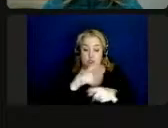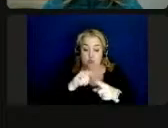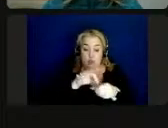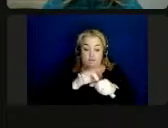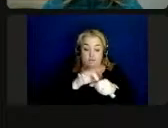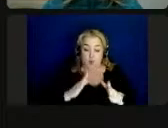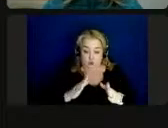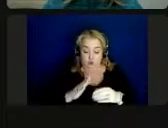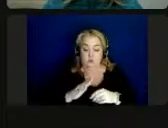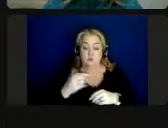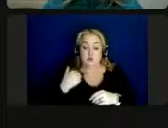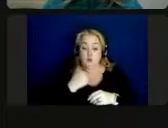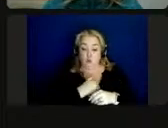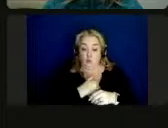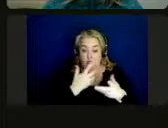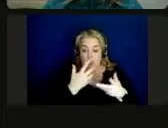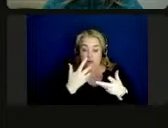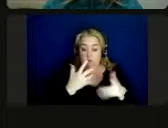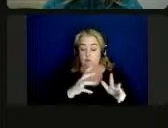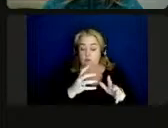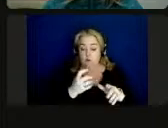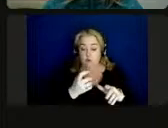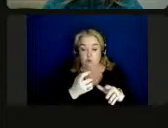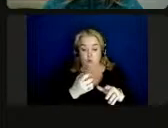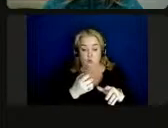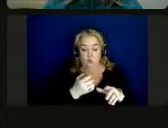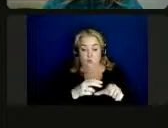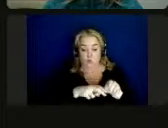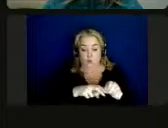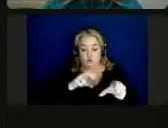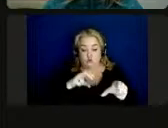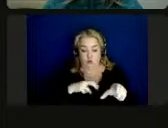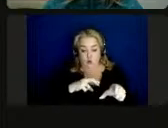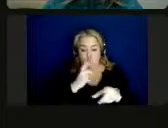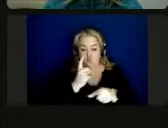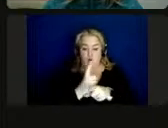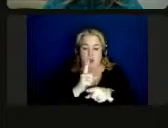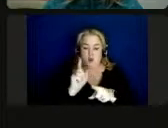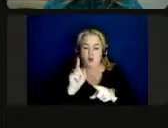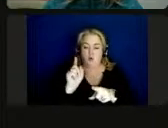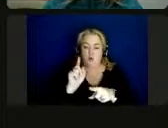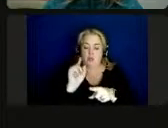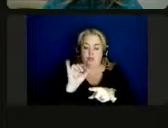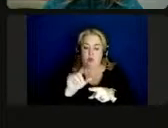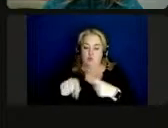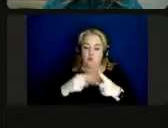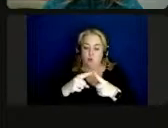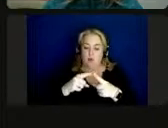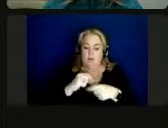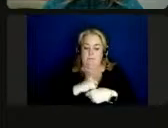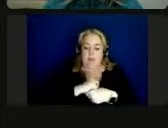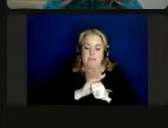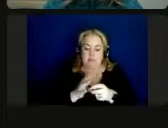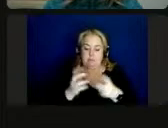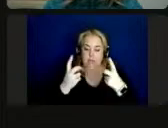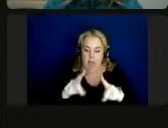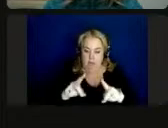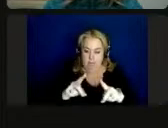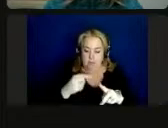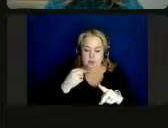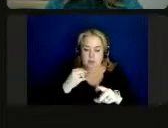SO JUST TO BE CLAR, WE DECIDED